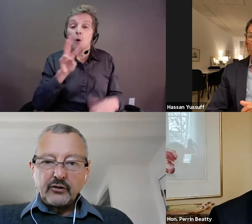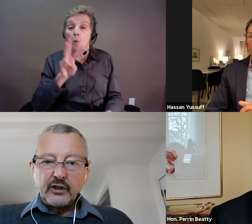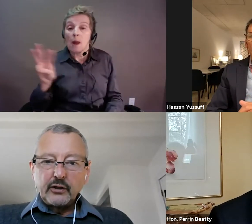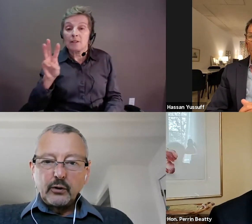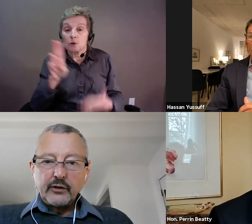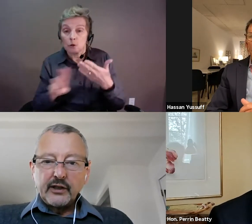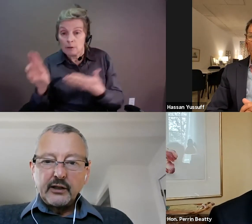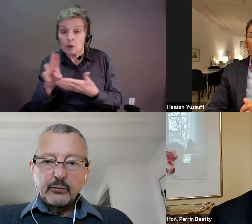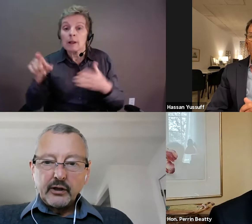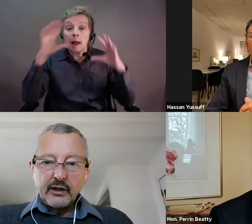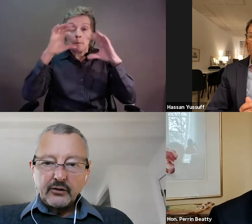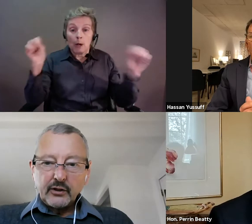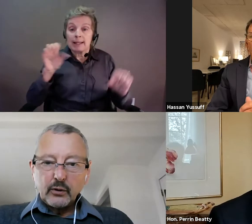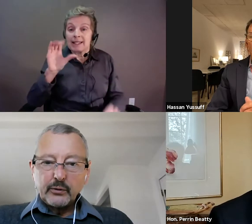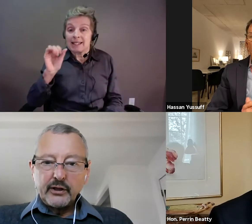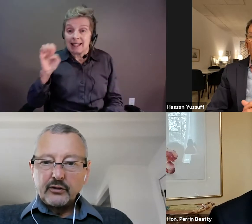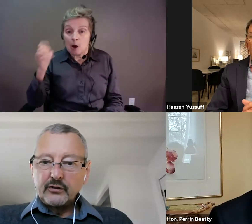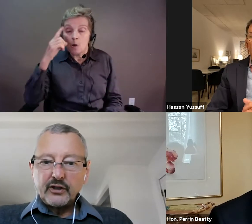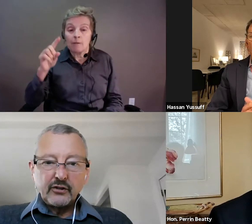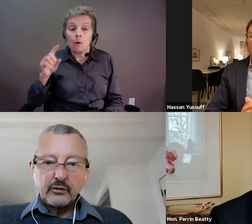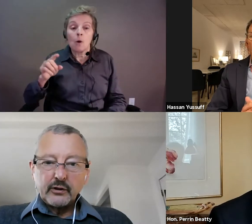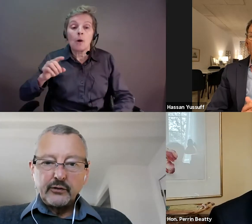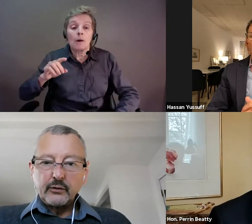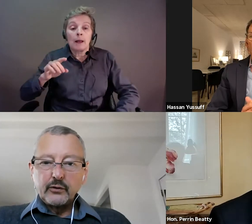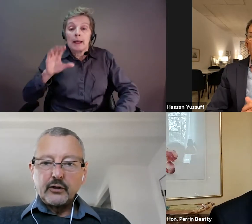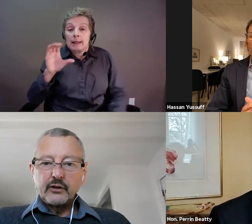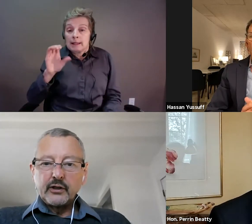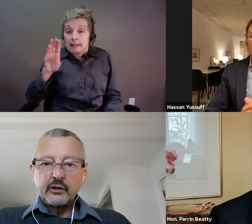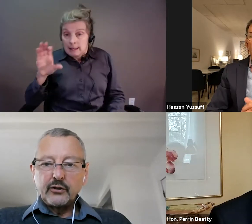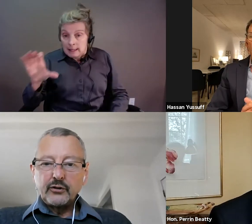and CEO of the Canadian Broadcasting Corporation, chancellor of the University of Ontario Institute